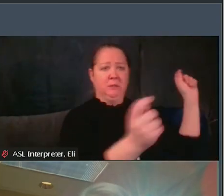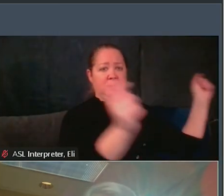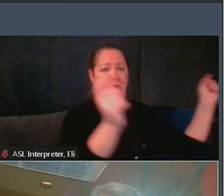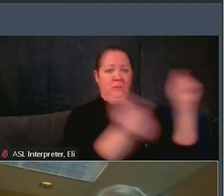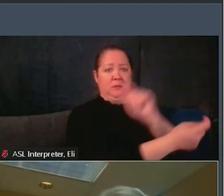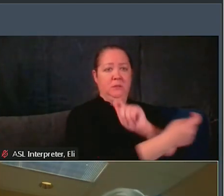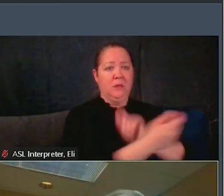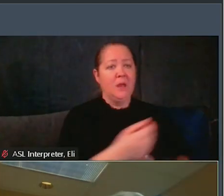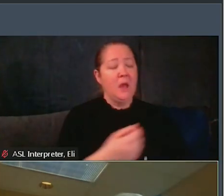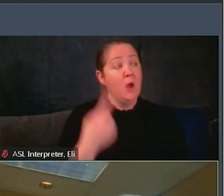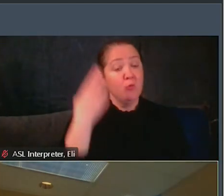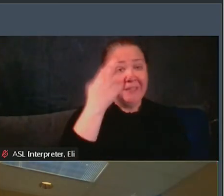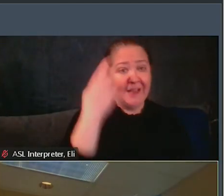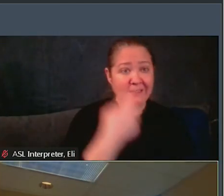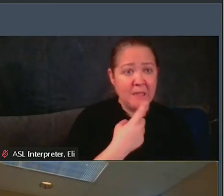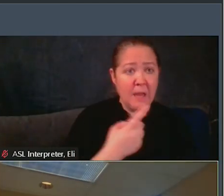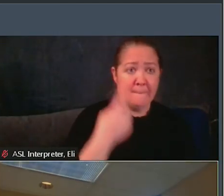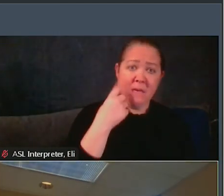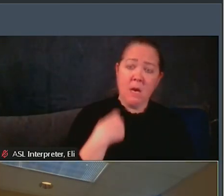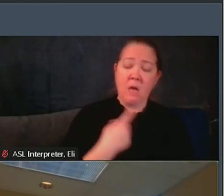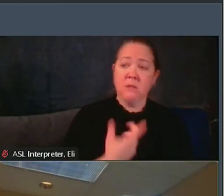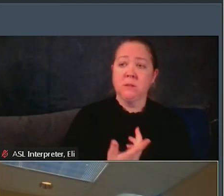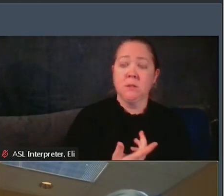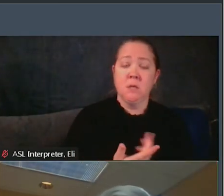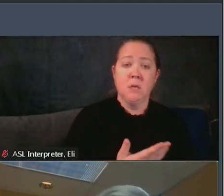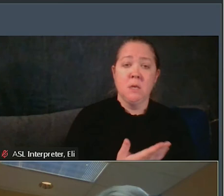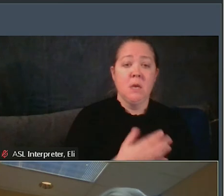And we take issue with that characterization.